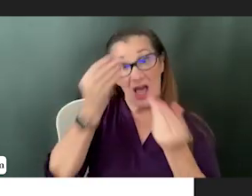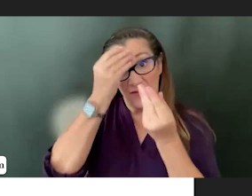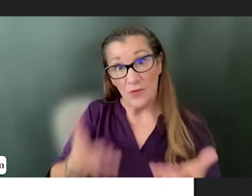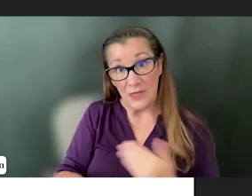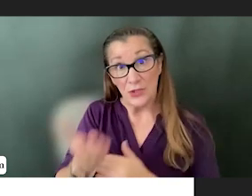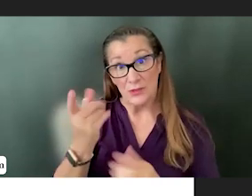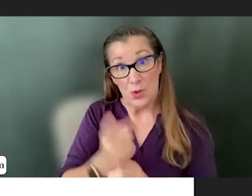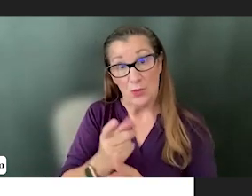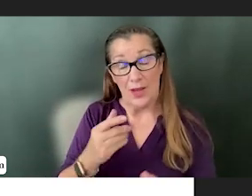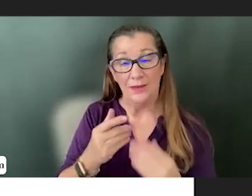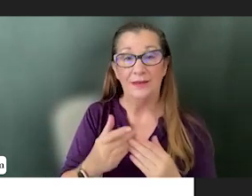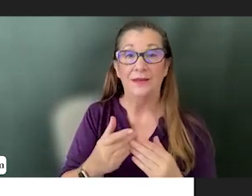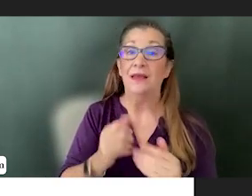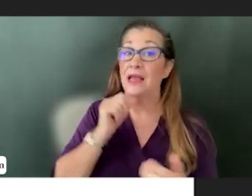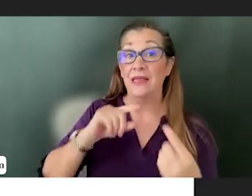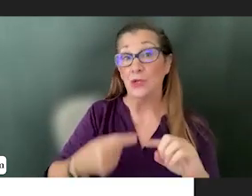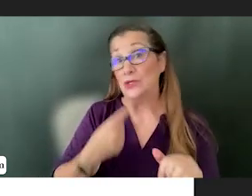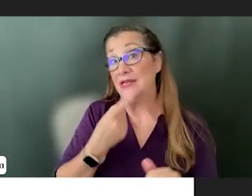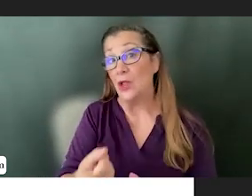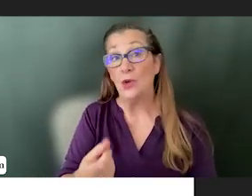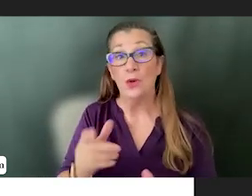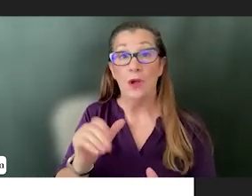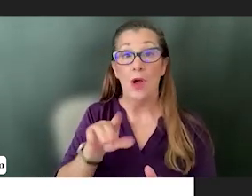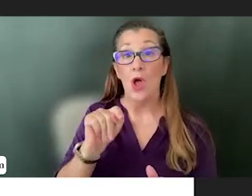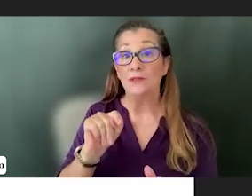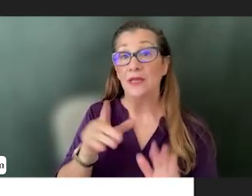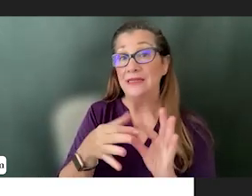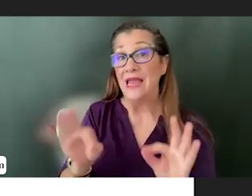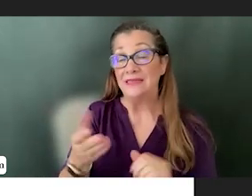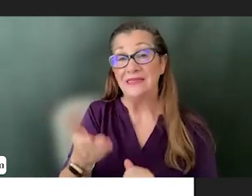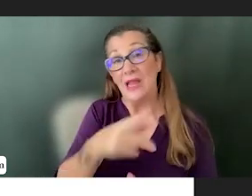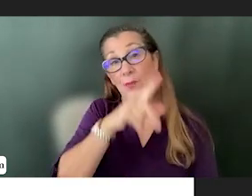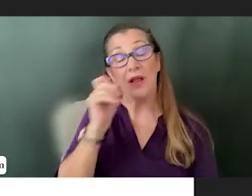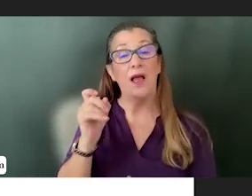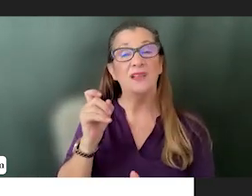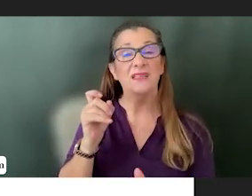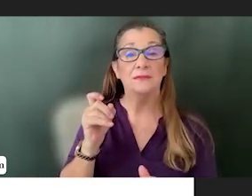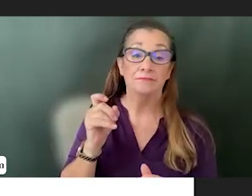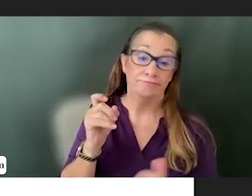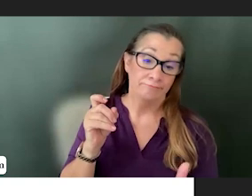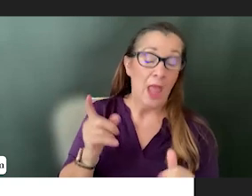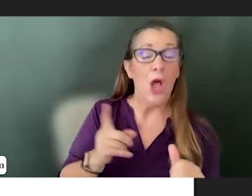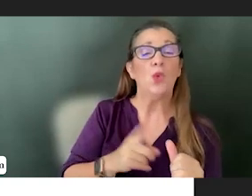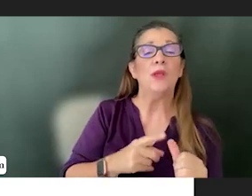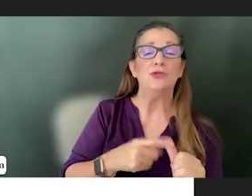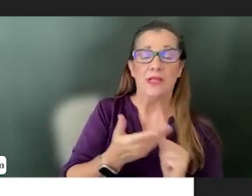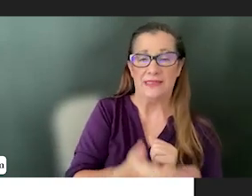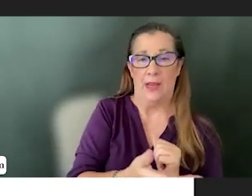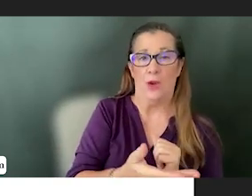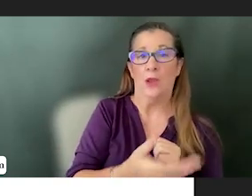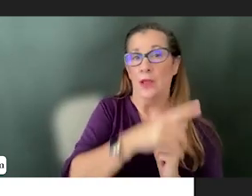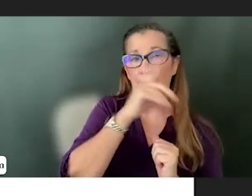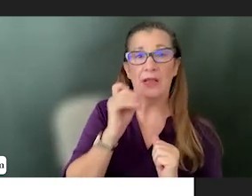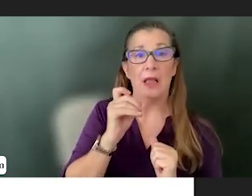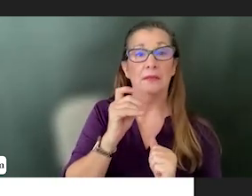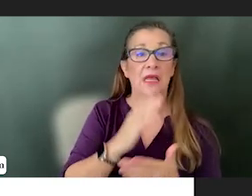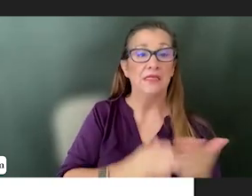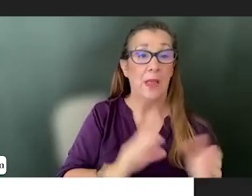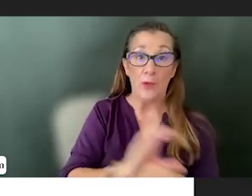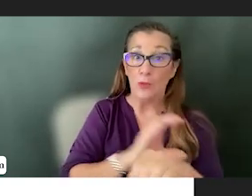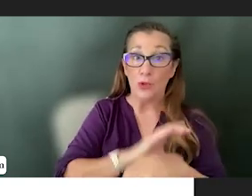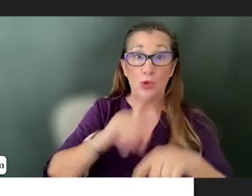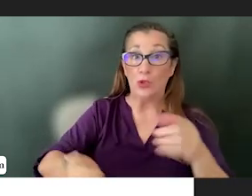Right? It doesn't hurt to say, alt text, um, exists because, well, originally exist because some computers couldn't load images.